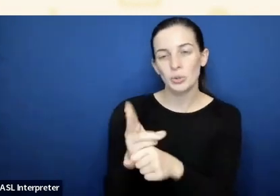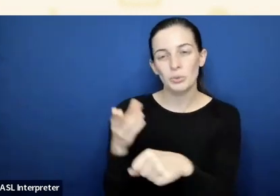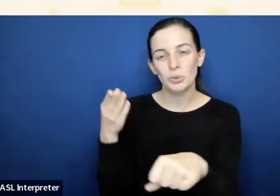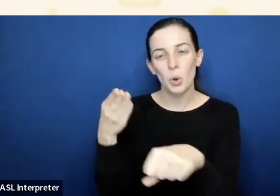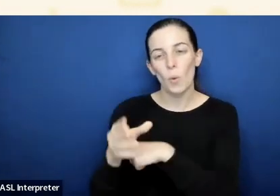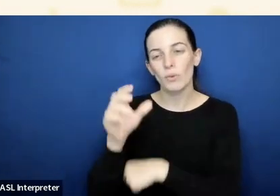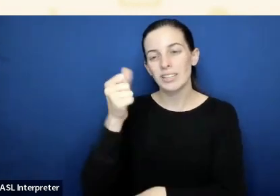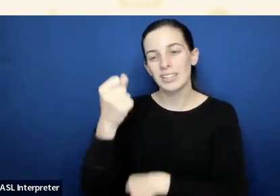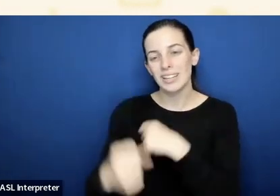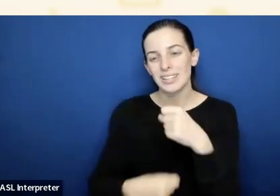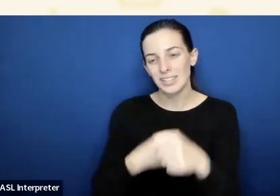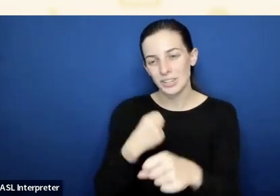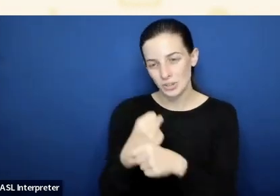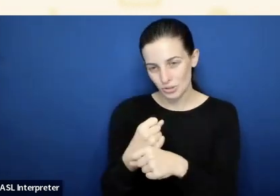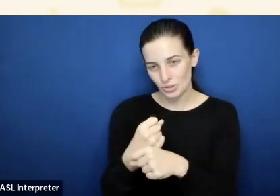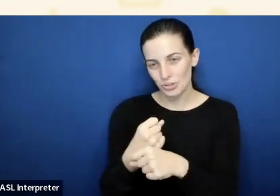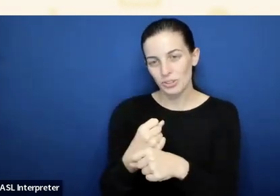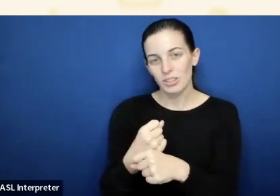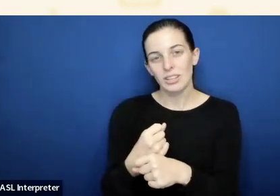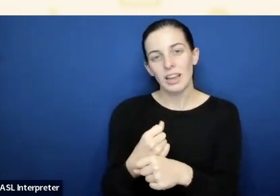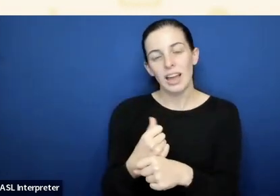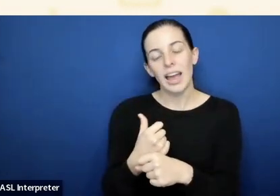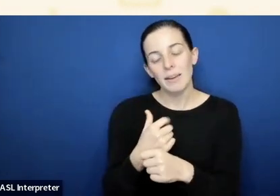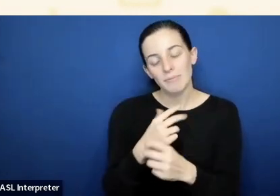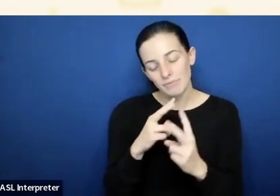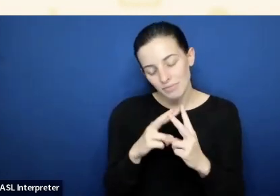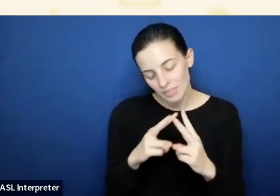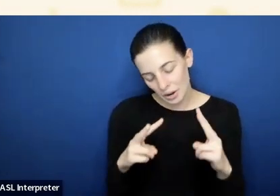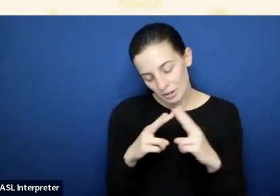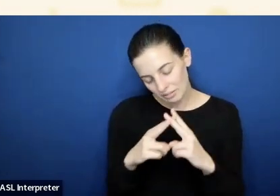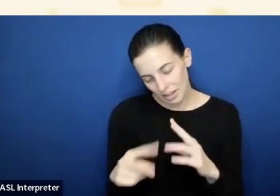And so I'm deeply involved into the community.